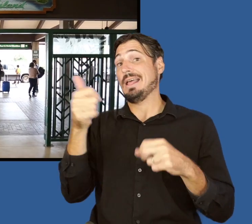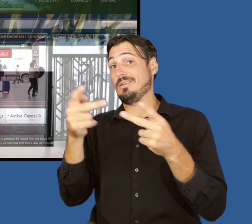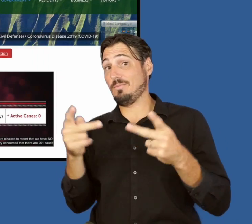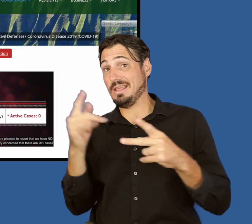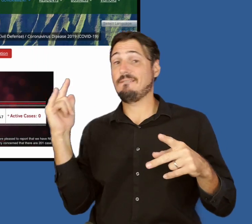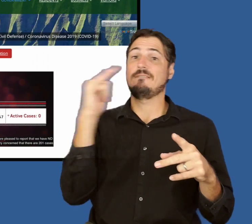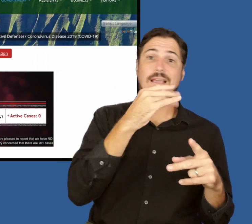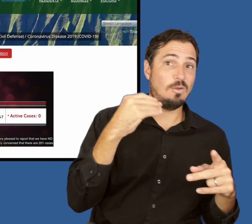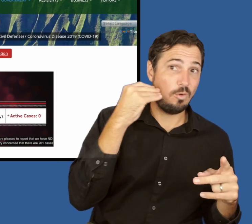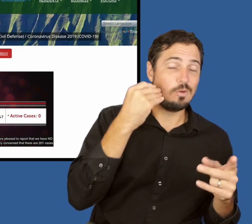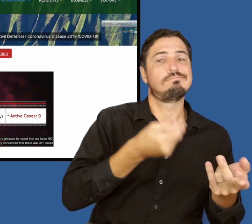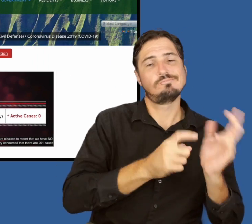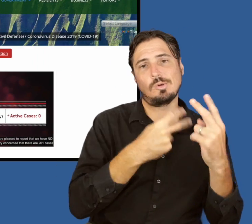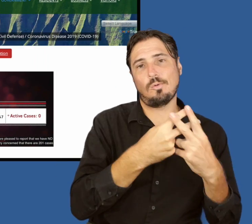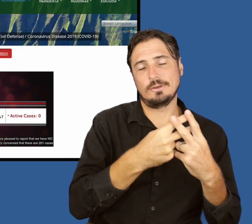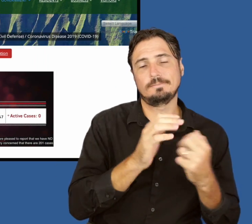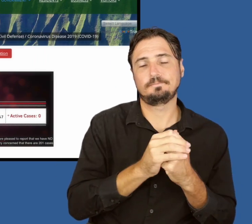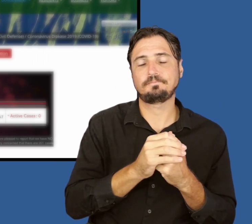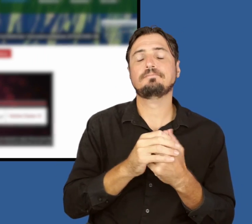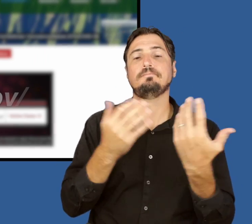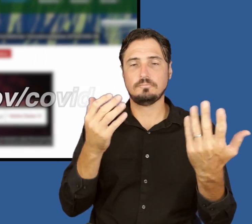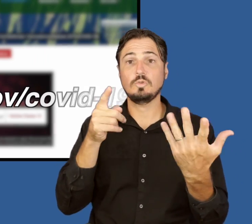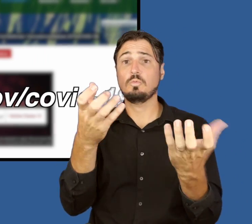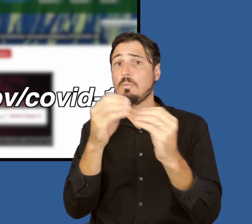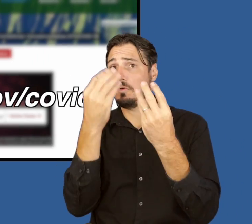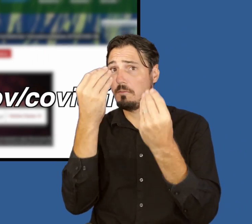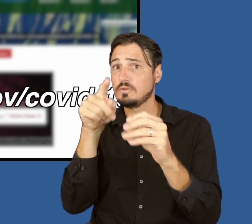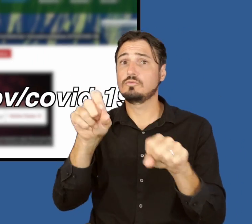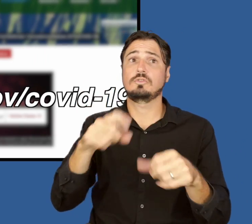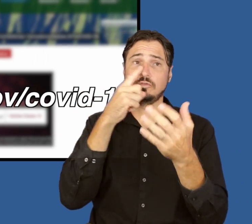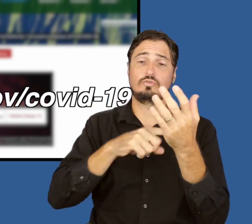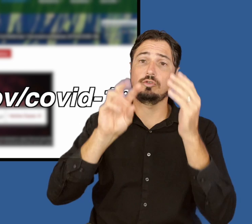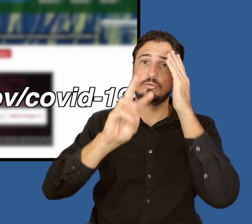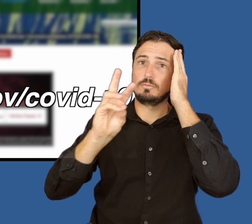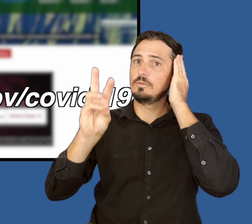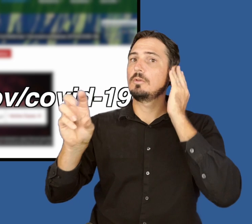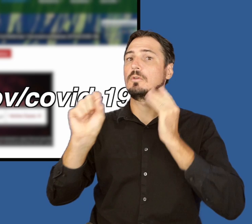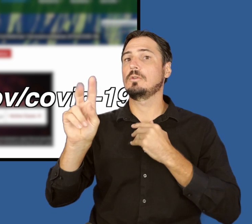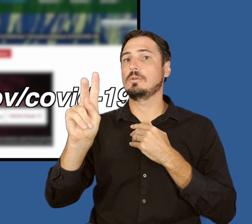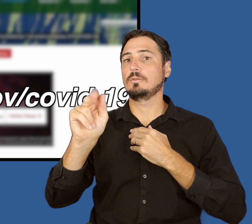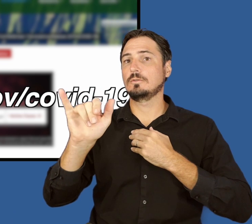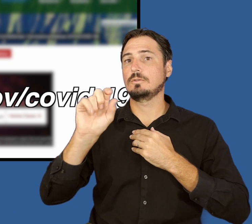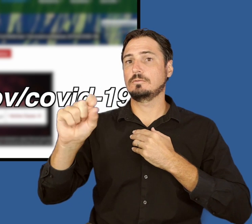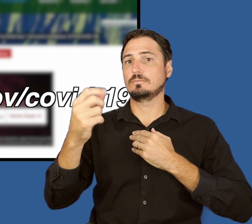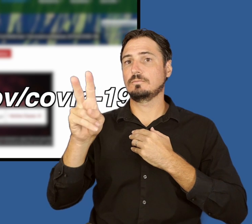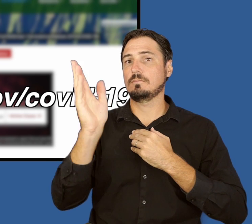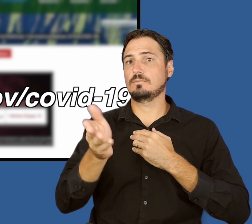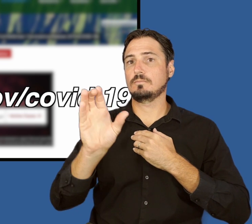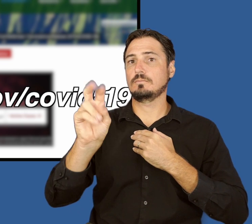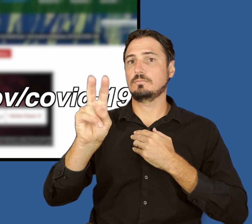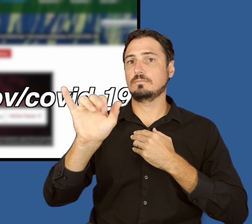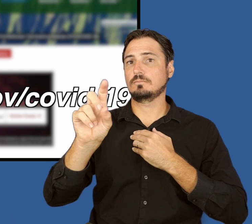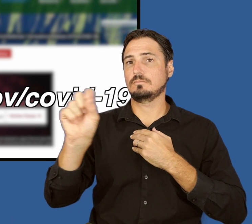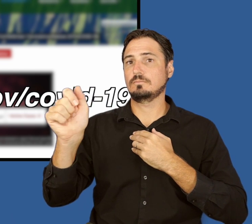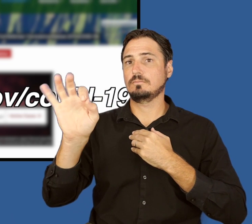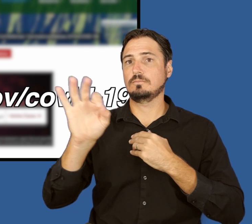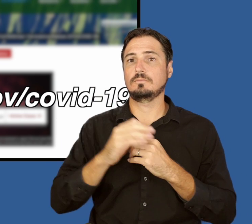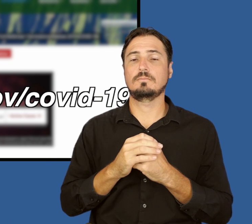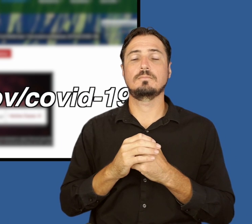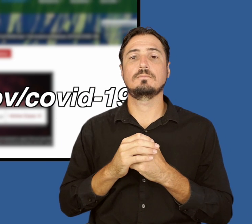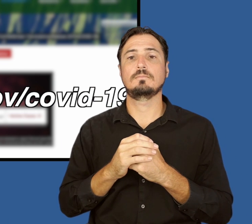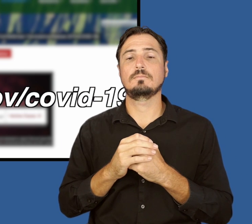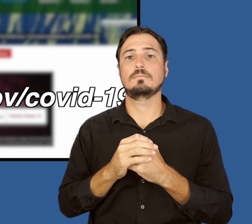For additional information, please visit the Kaua`i Emergency Management Agency website at www.kauai.gov/COVID-19